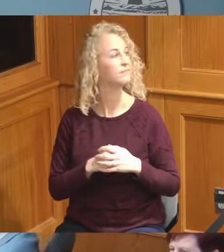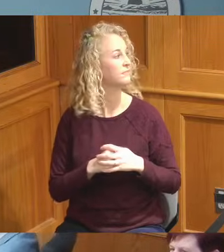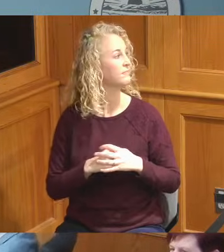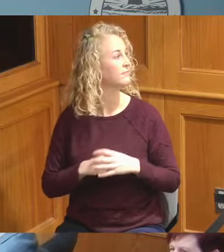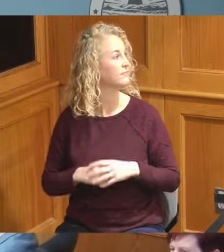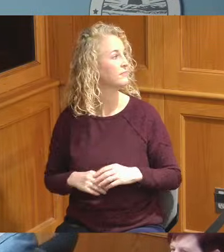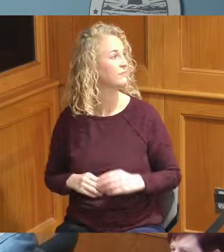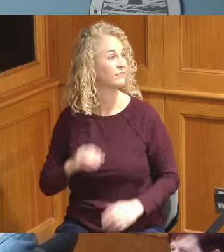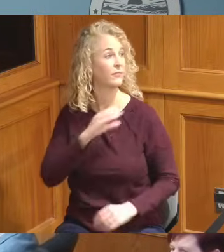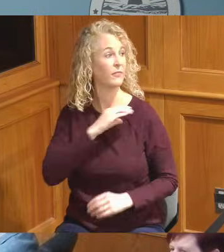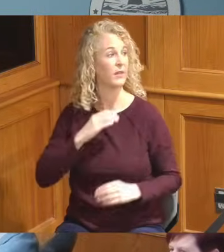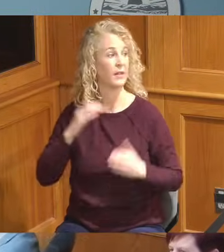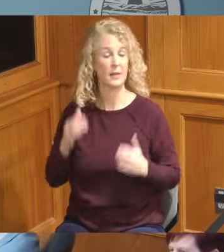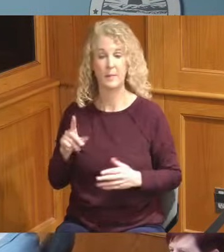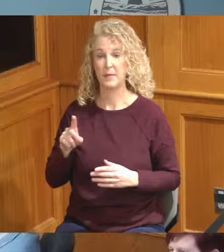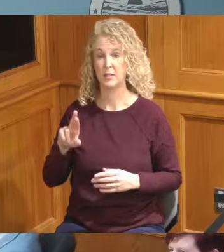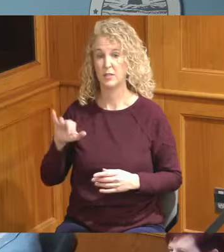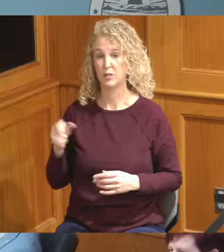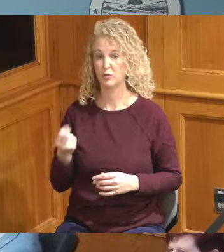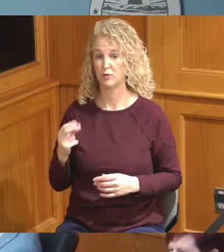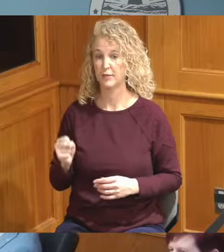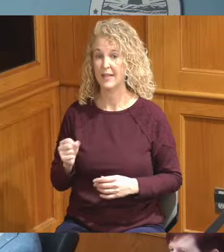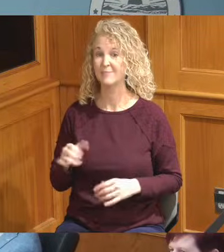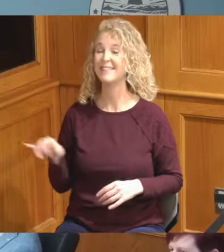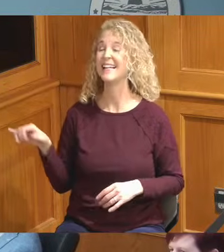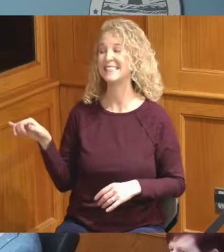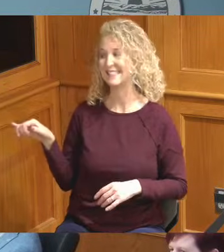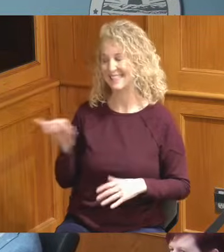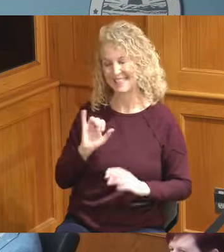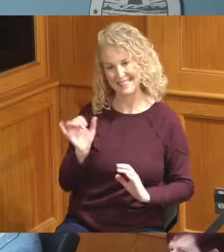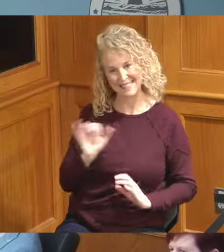Commissioner Driehaus. Yeah. Thank you. I too want to congratulation or congratulate